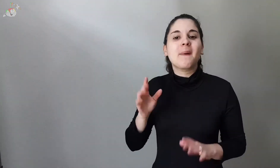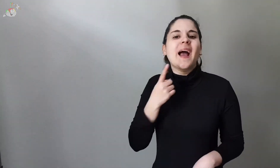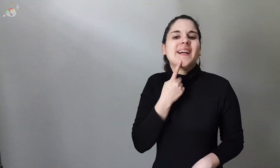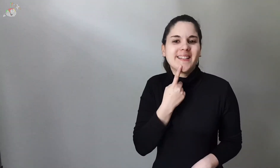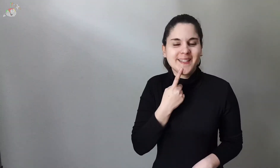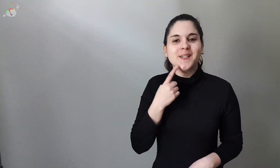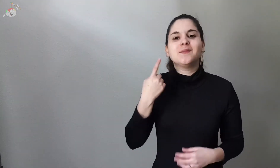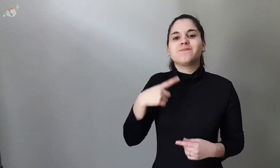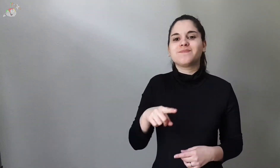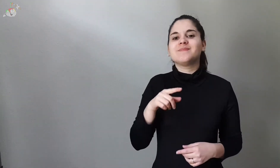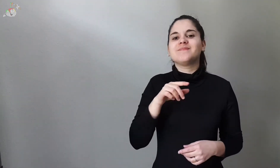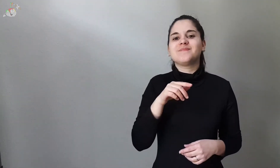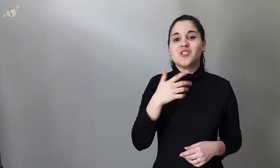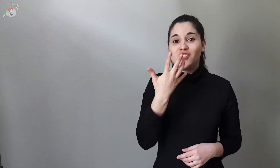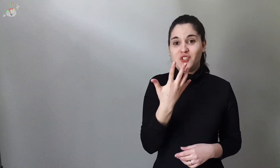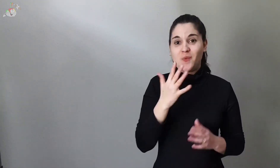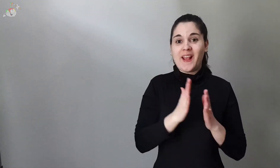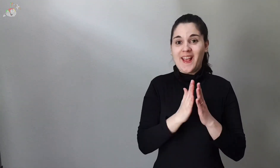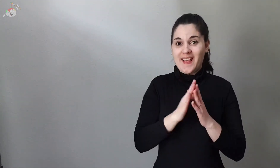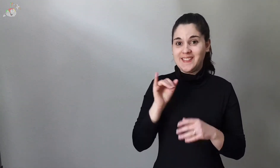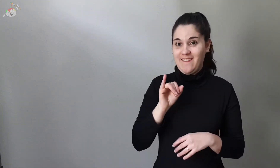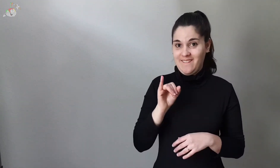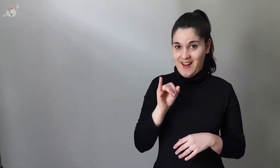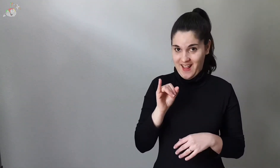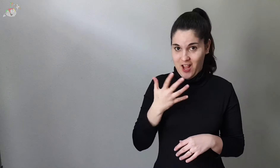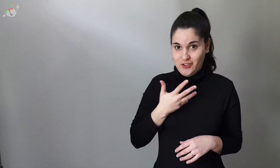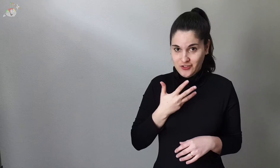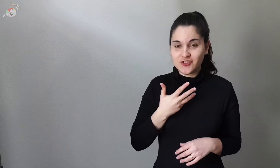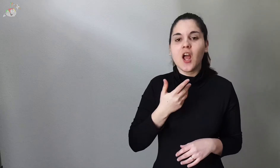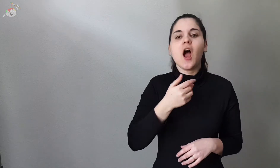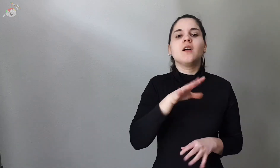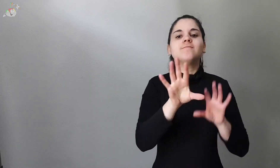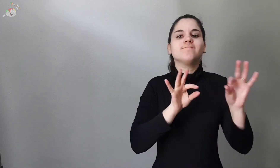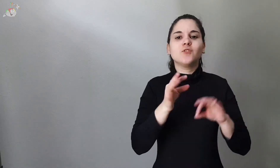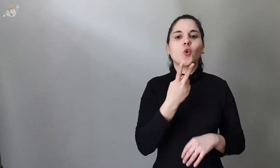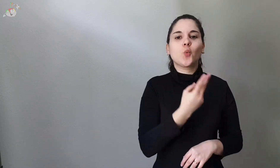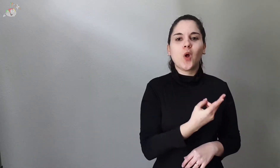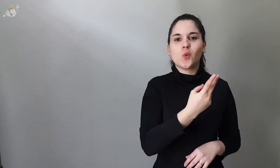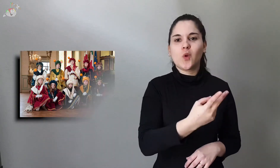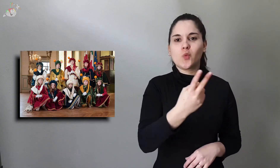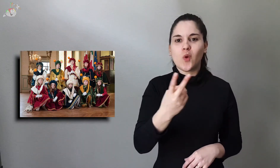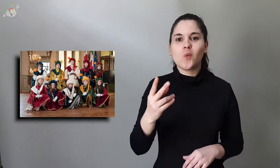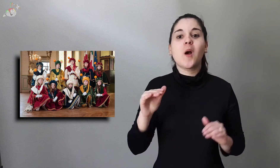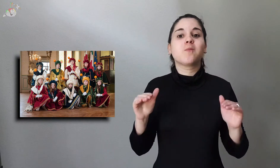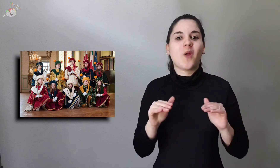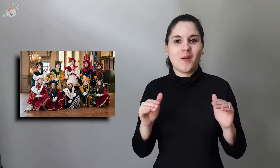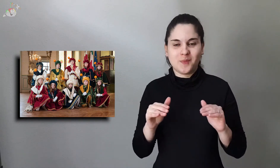Two children are chosen for each of the five churches of Ivrea,